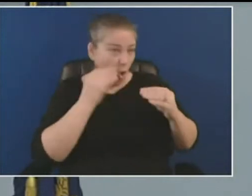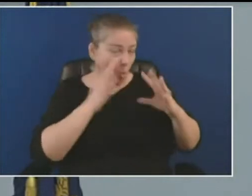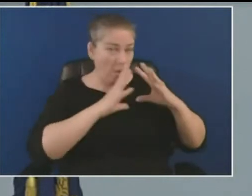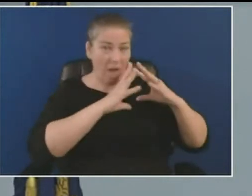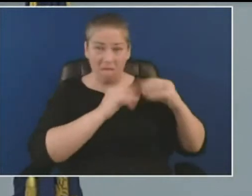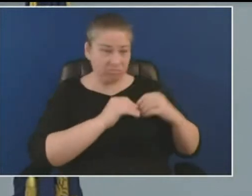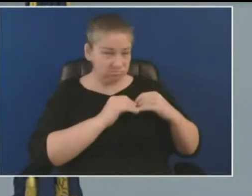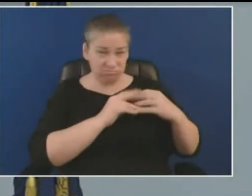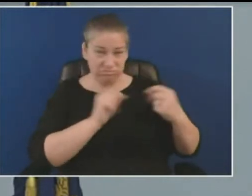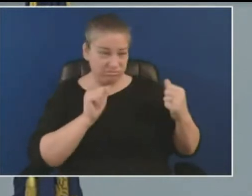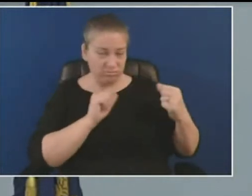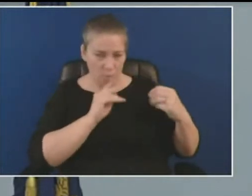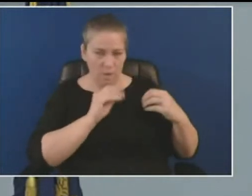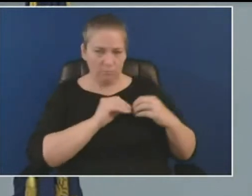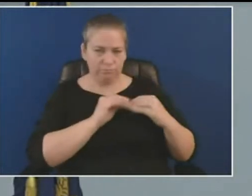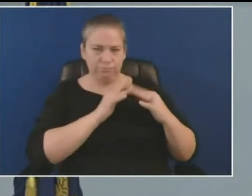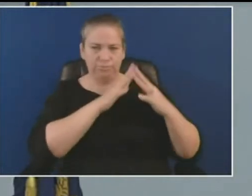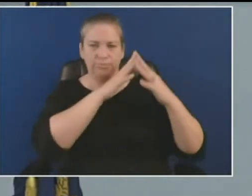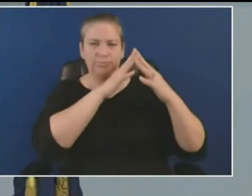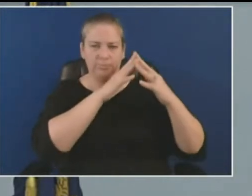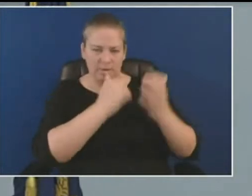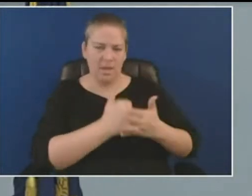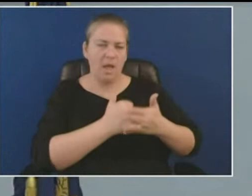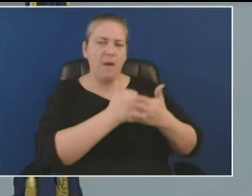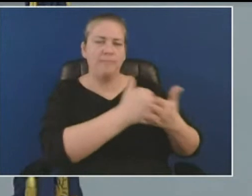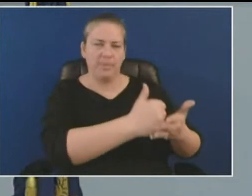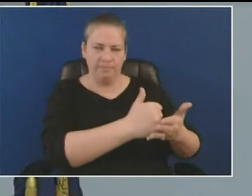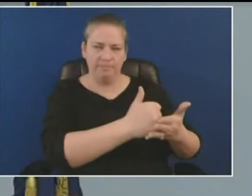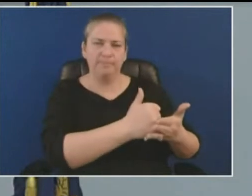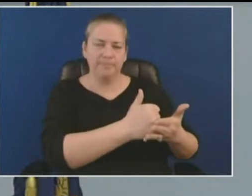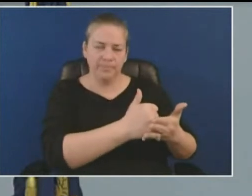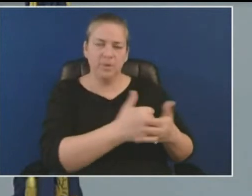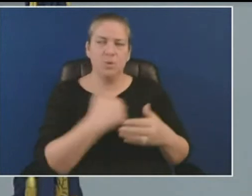money available there for that next step. And we are grateful for that.